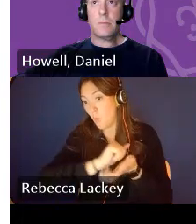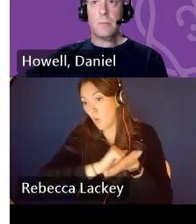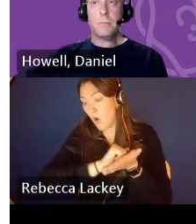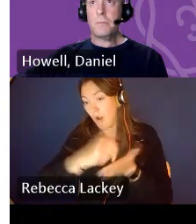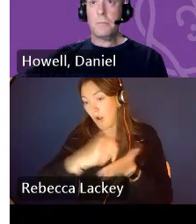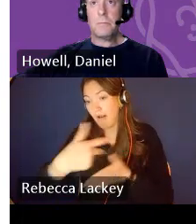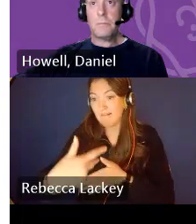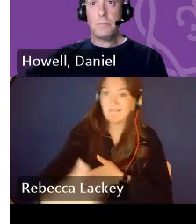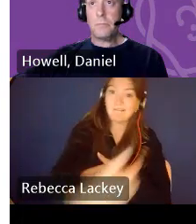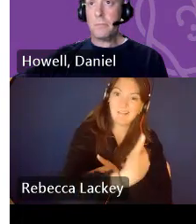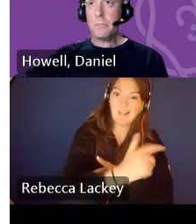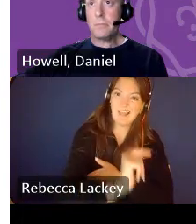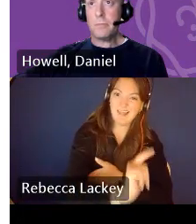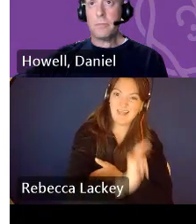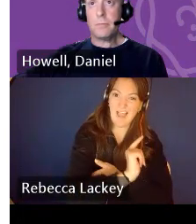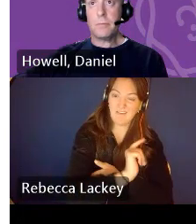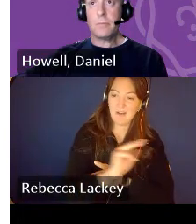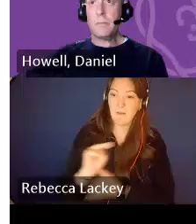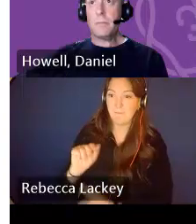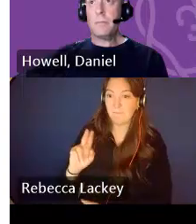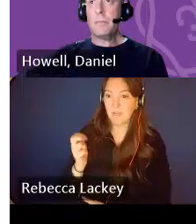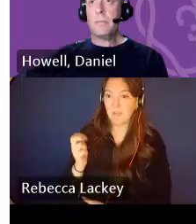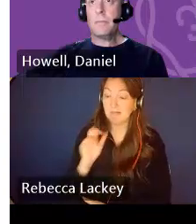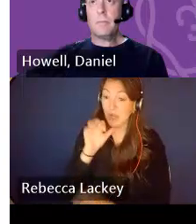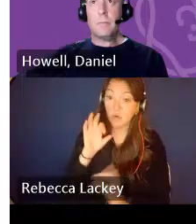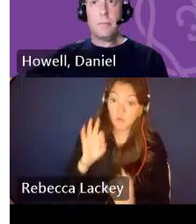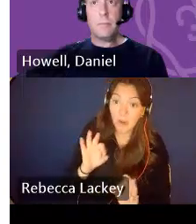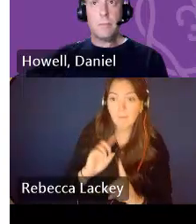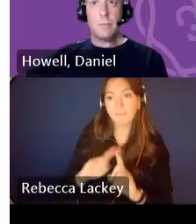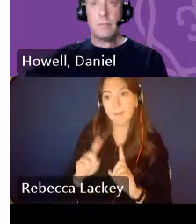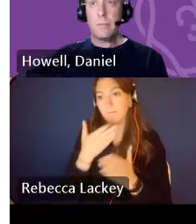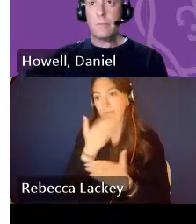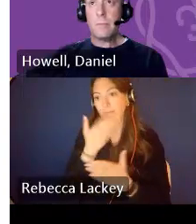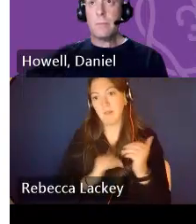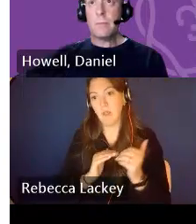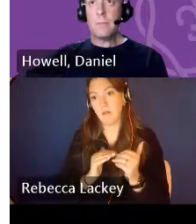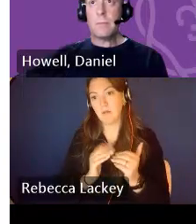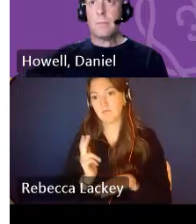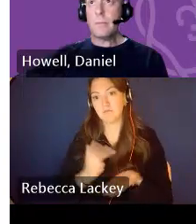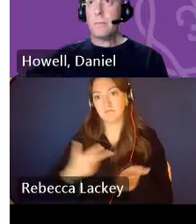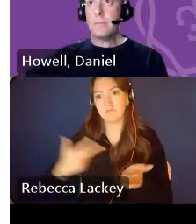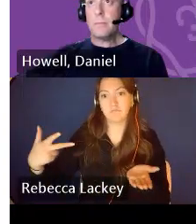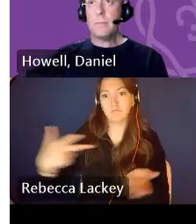onto Manchester. It isn't ideal, but safer than trying to cross many lanes of traffic.